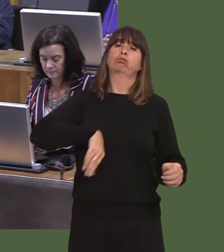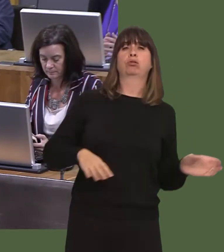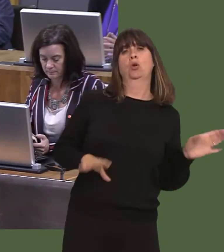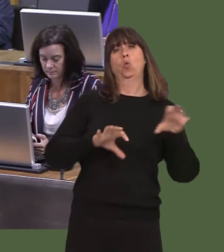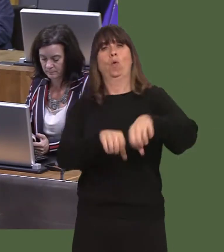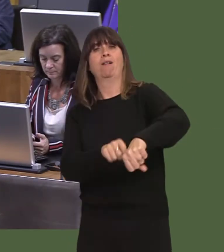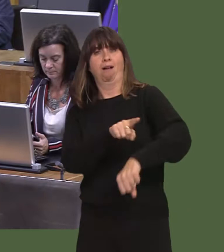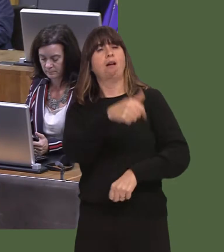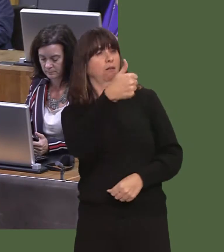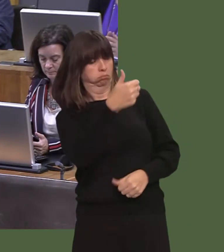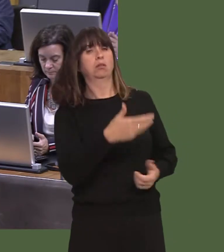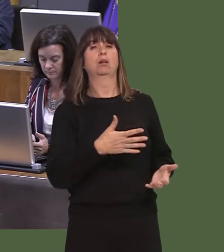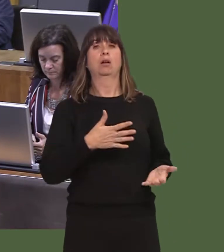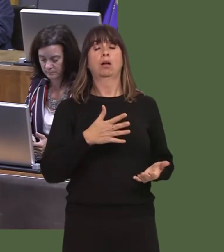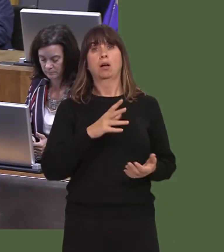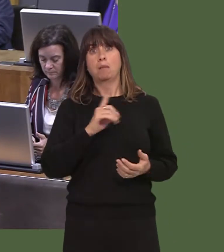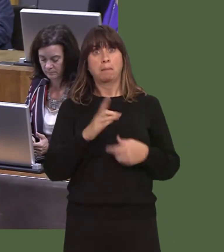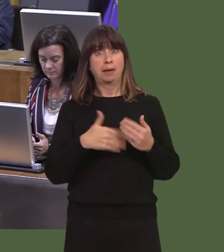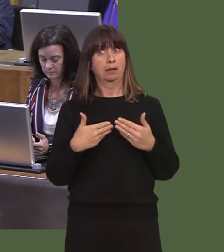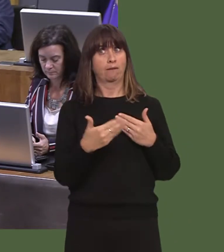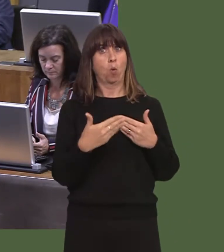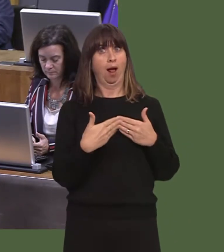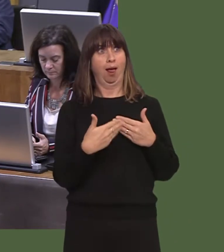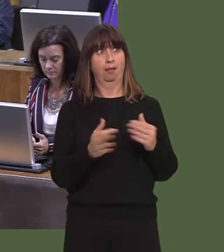But, again, there was uncertainty and, again, there was a potential gap in service.